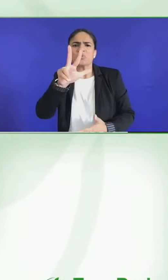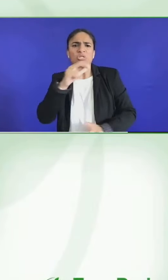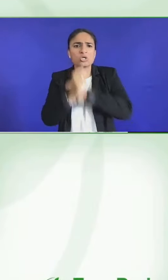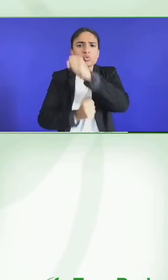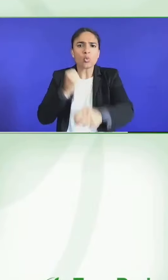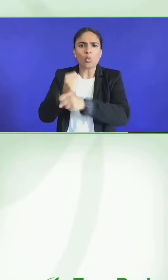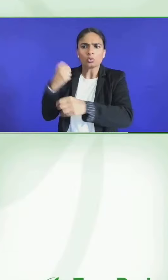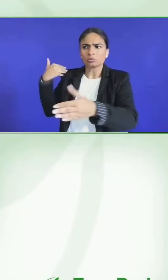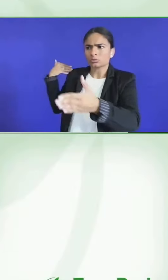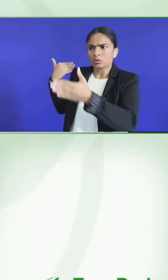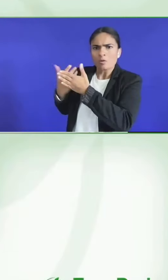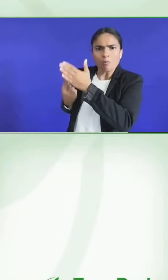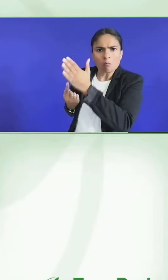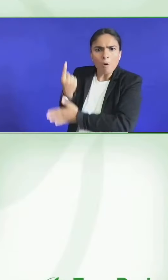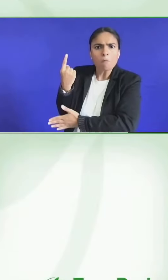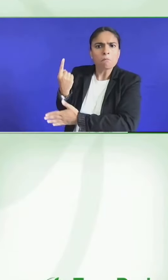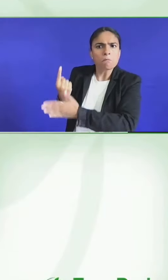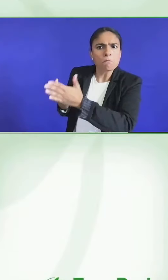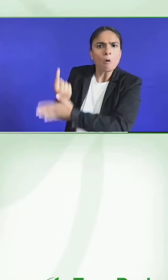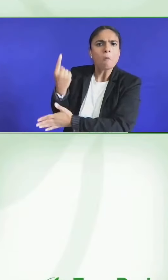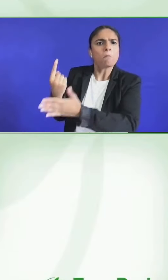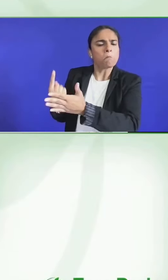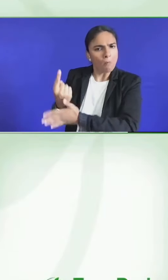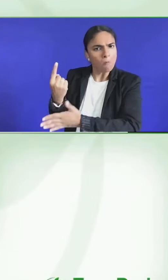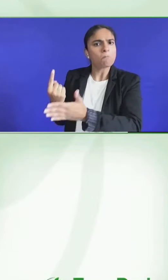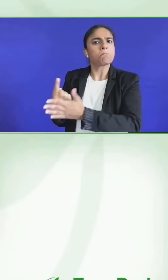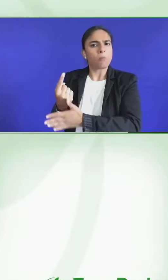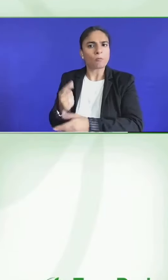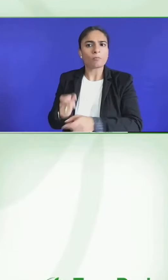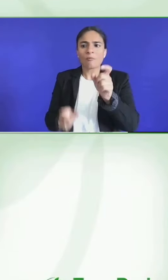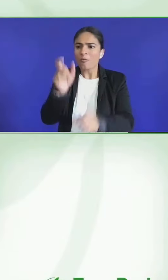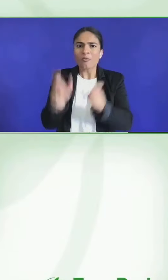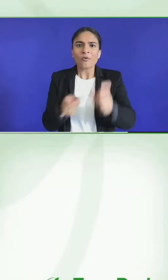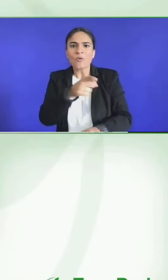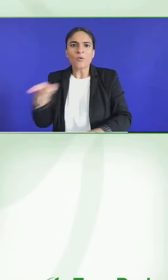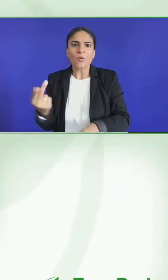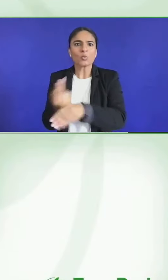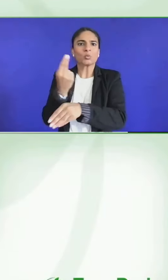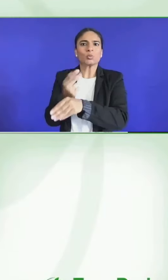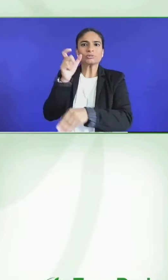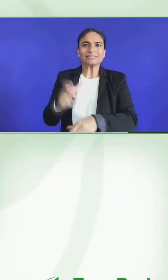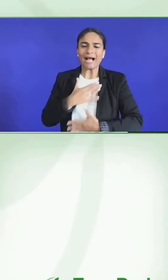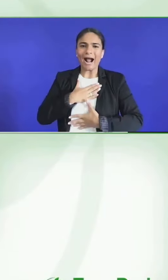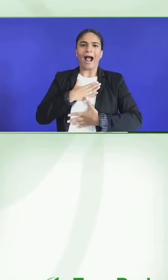For, as a service provider when I look to our organisation we have to